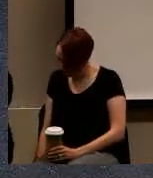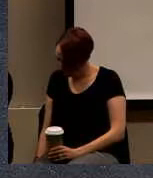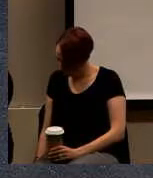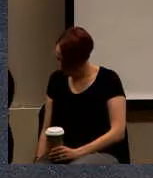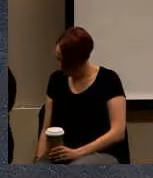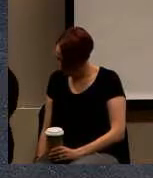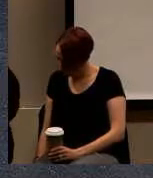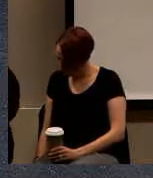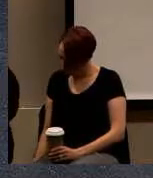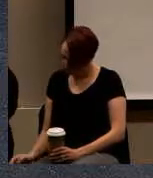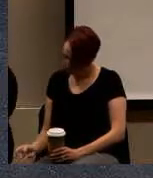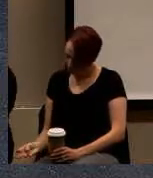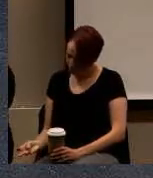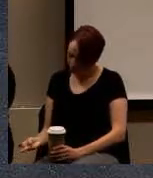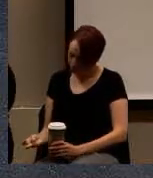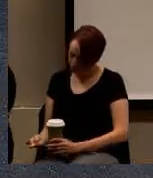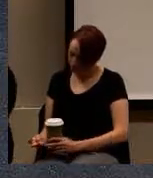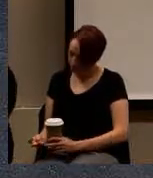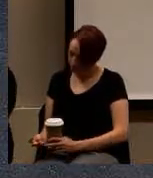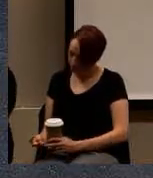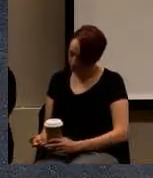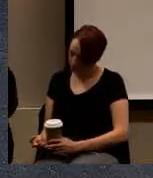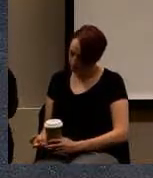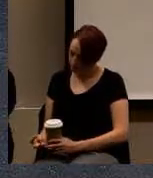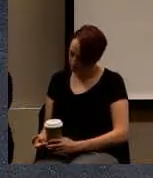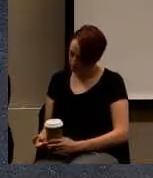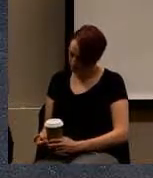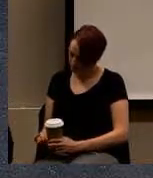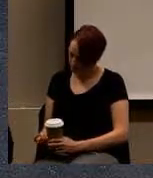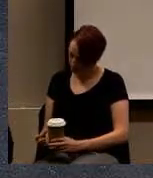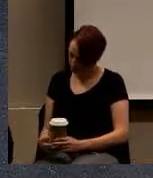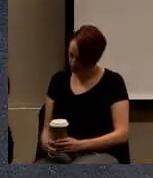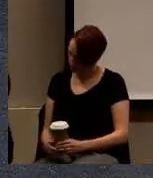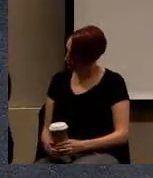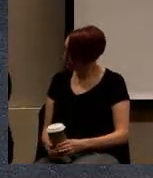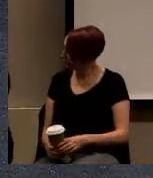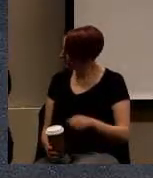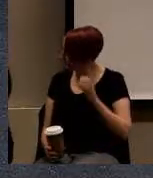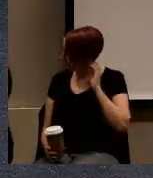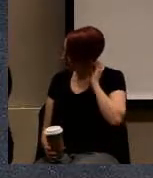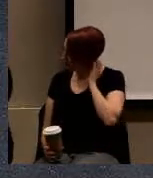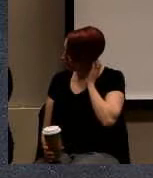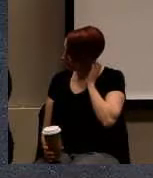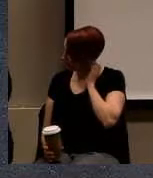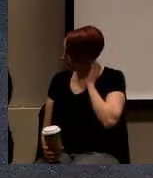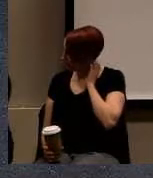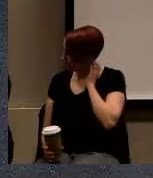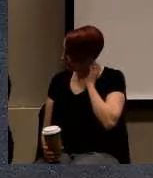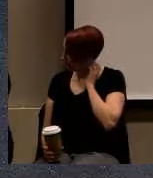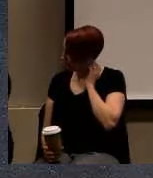older driver yourself, but you work with them and you're trying to help them and plan for them.